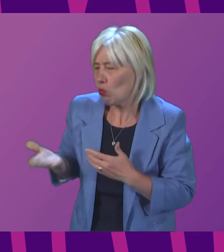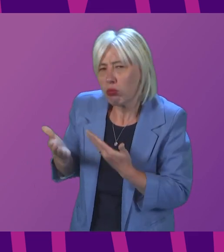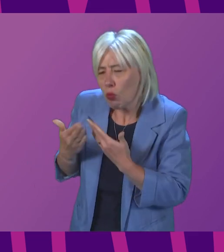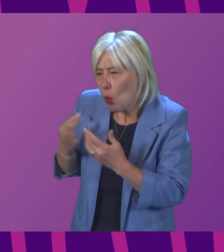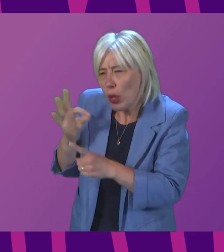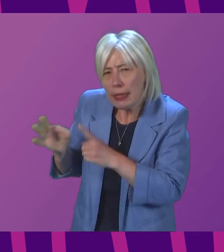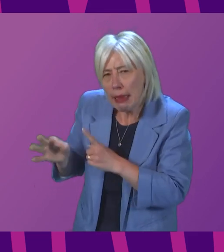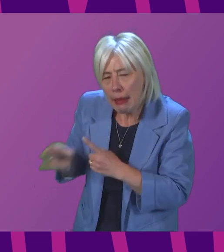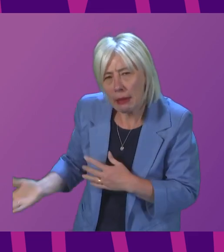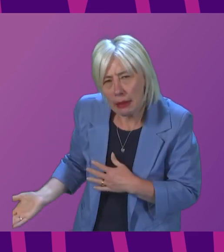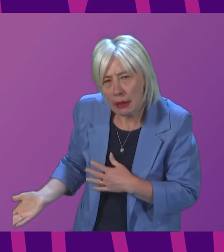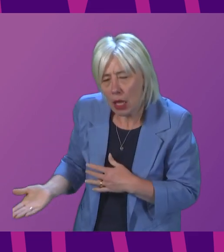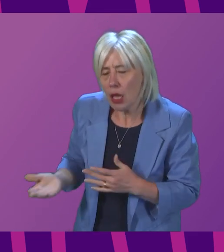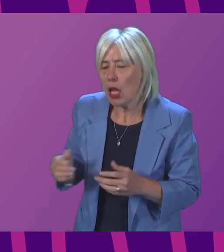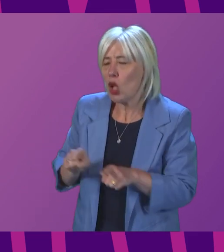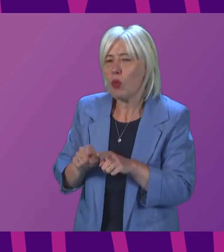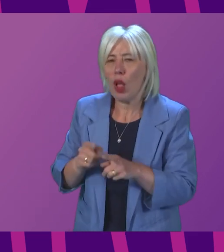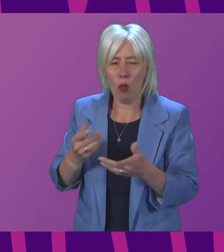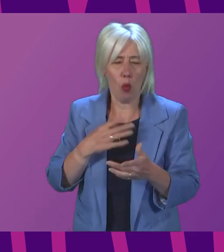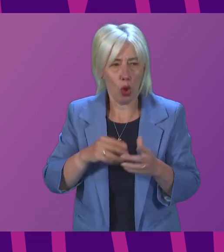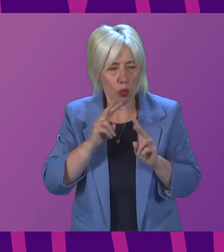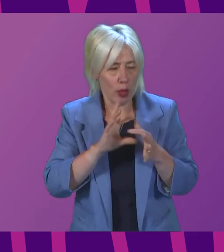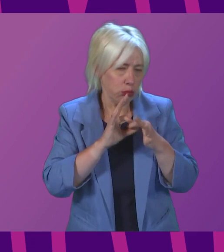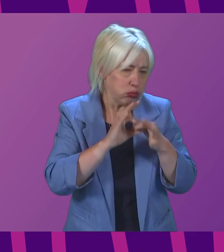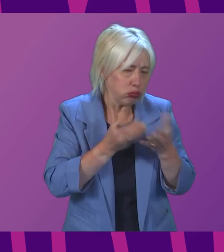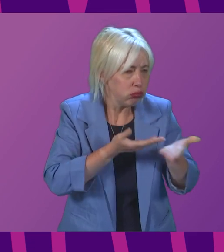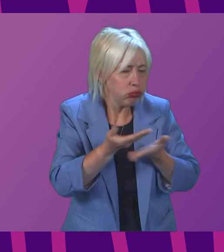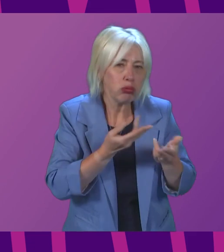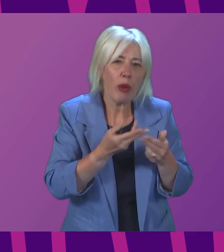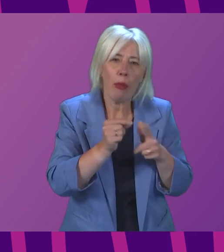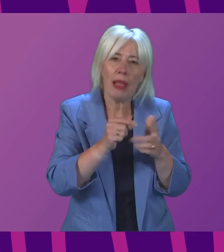we will seek to engage fully with P&O as more detail emerges.